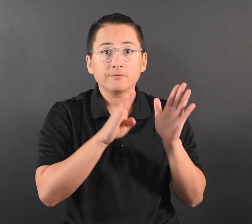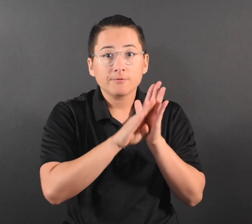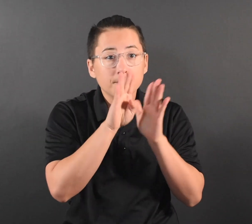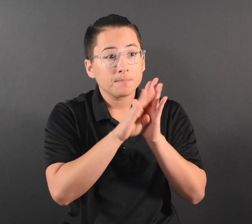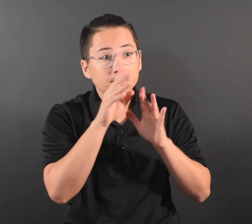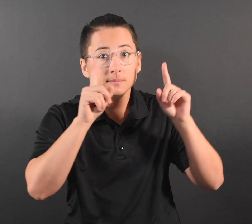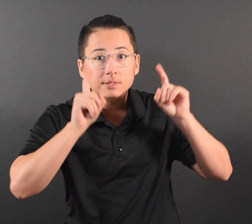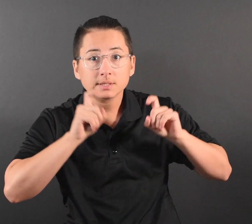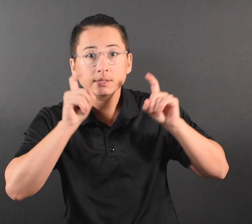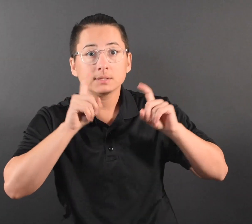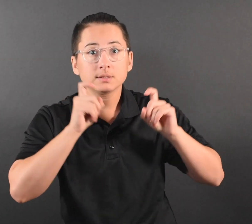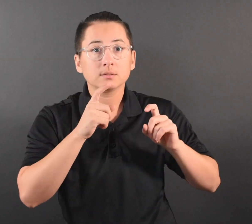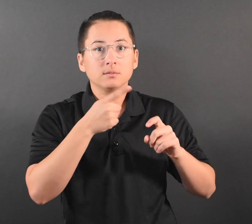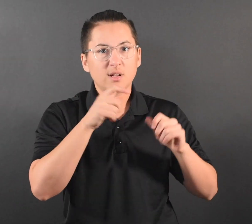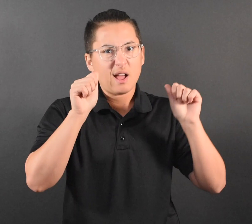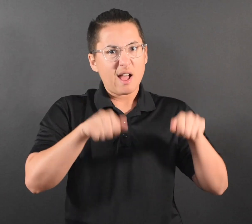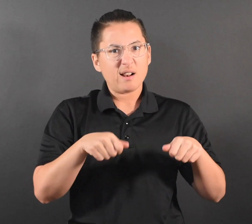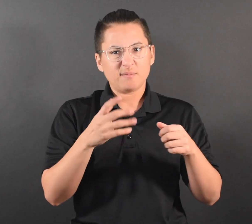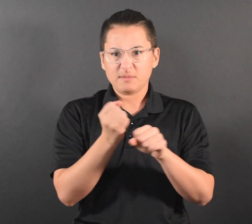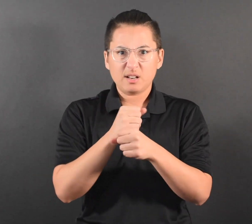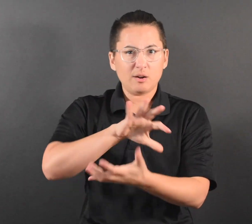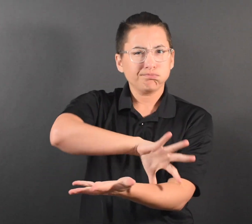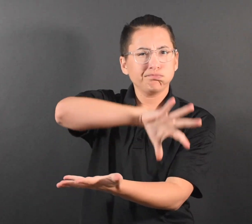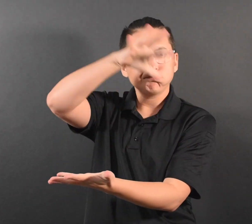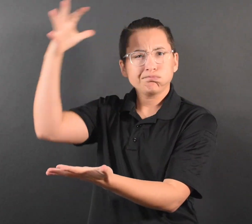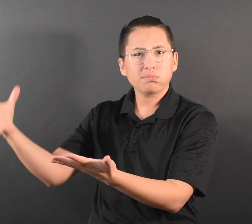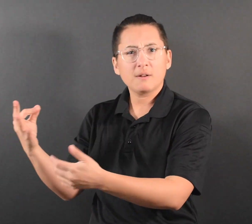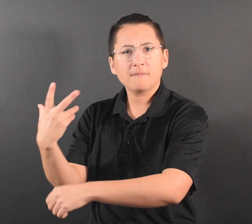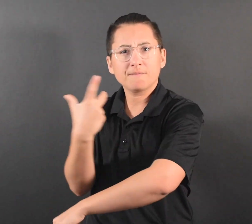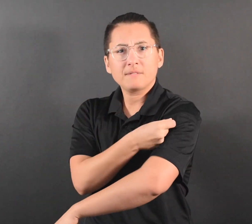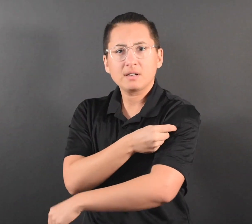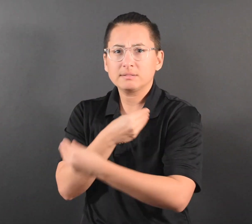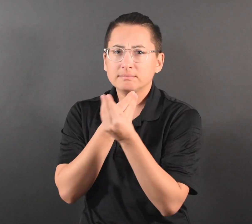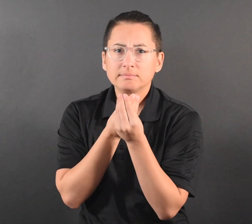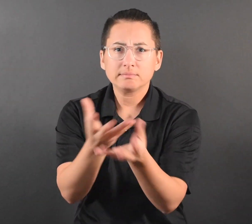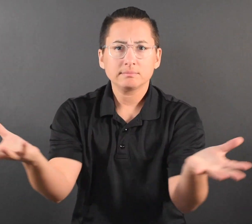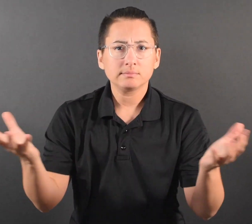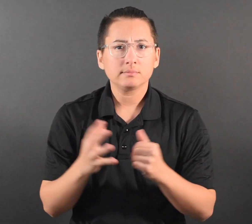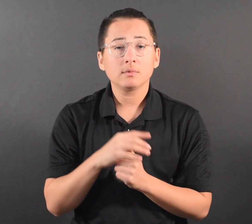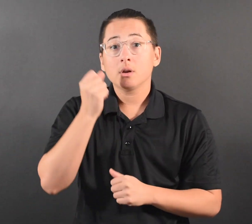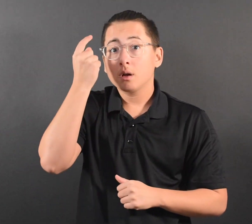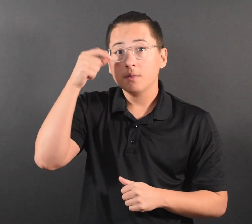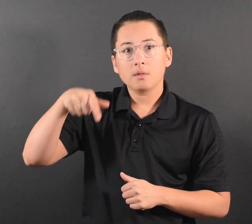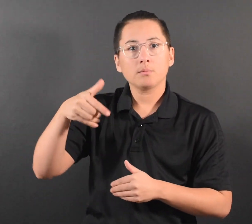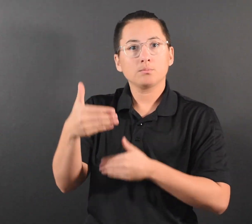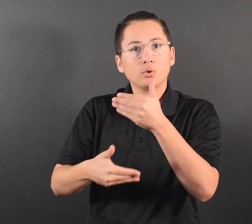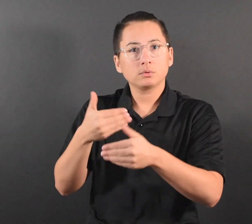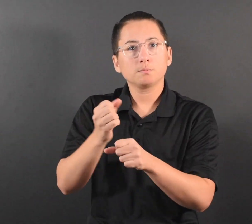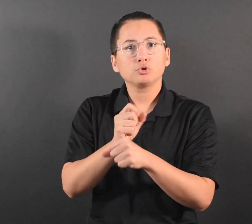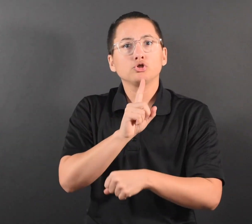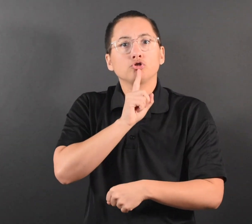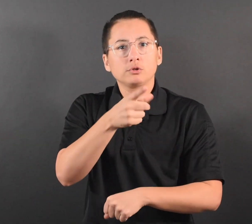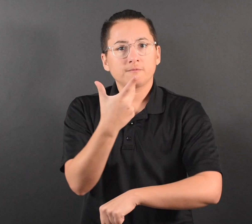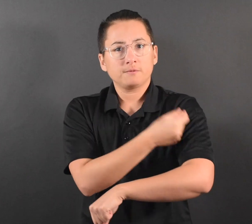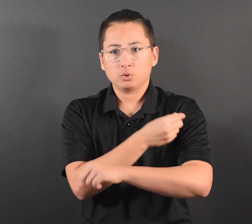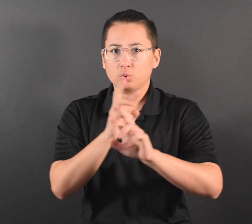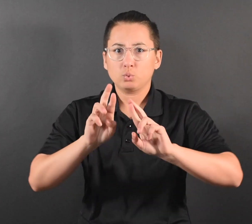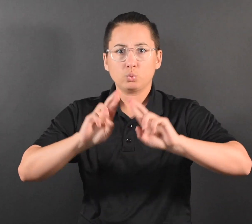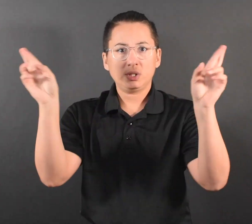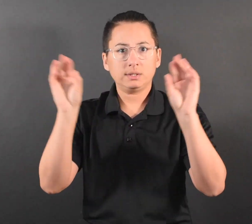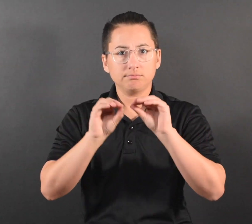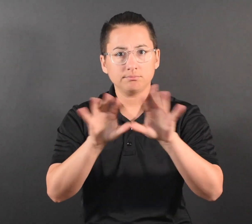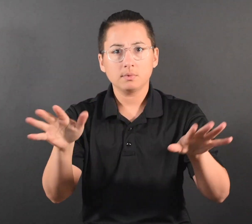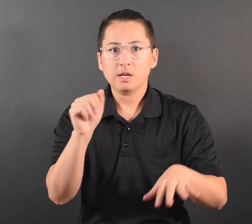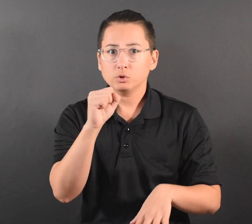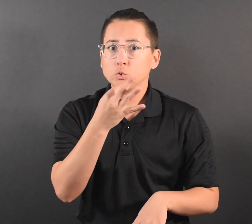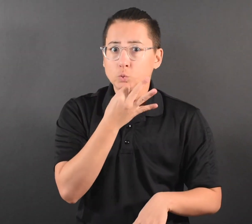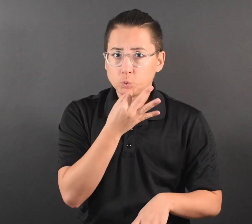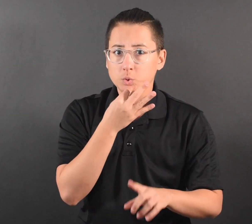testing to being able to make large amounts of vaccine. This process ensured that the